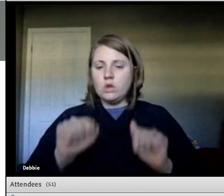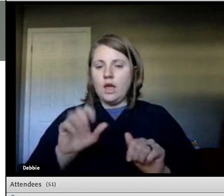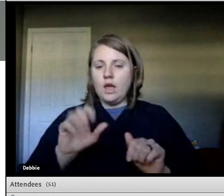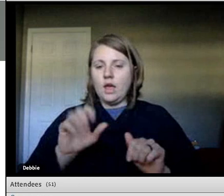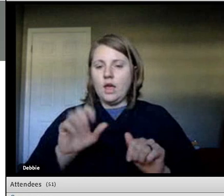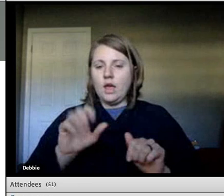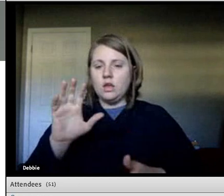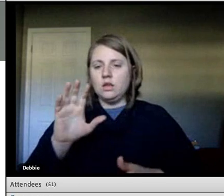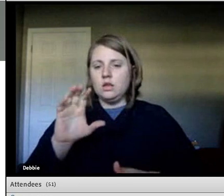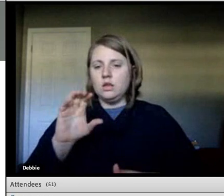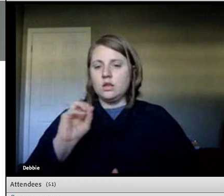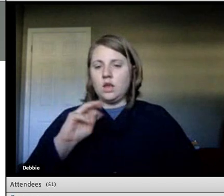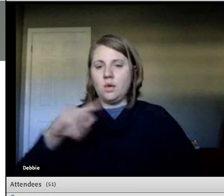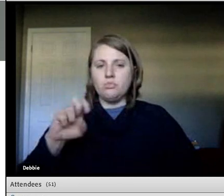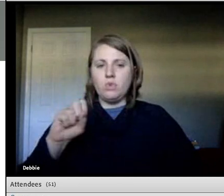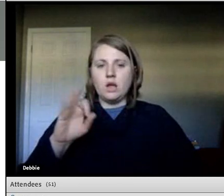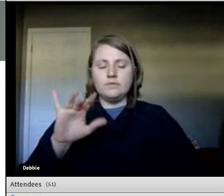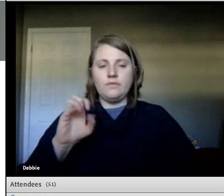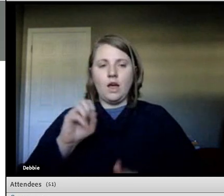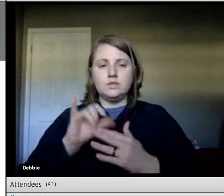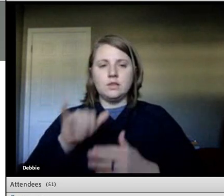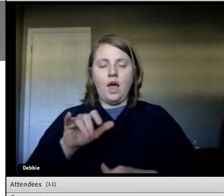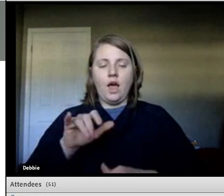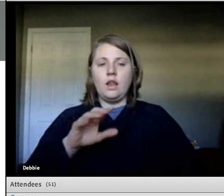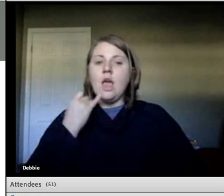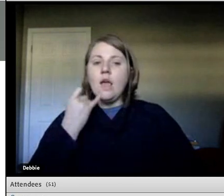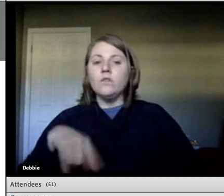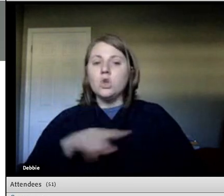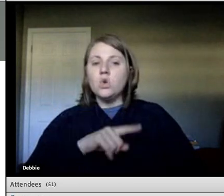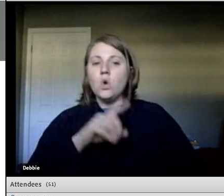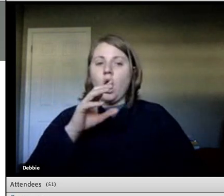If you are looking at creating online courses for your students or your patrons,